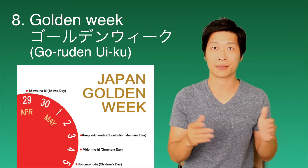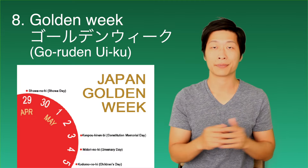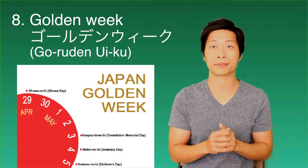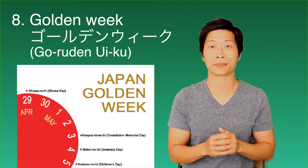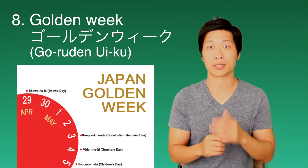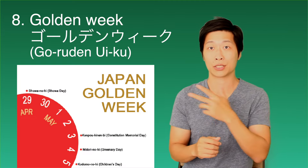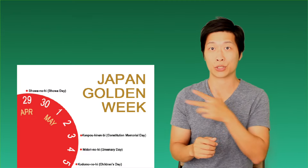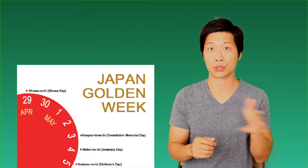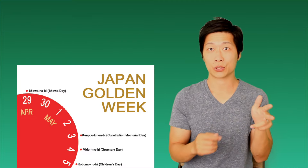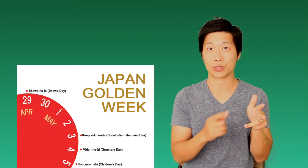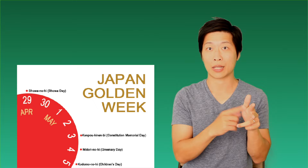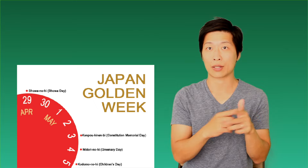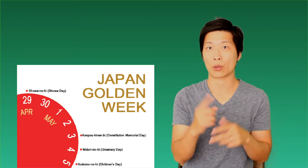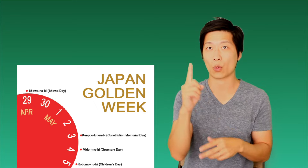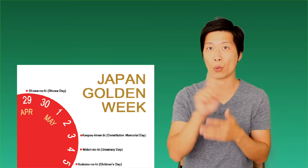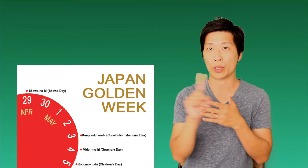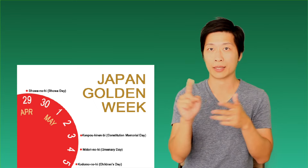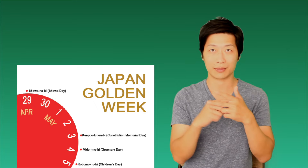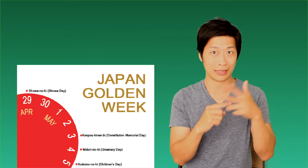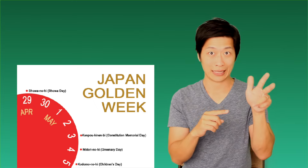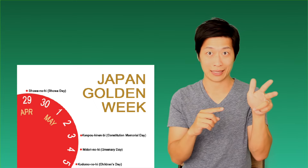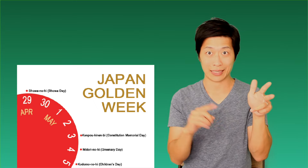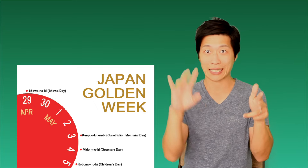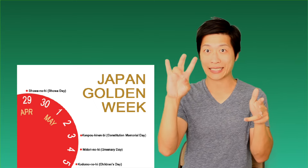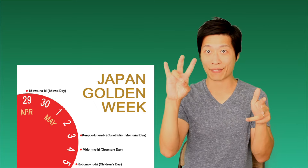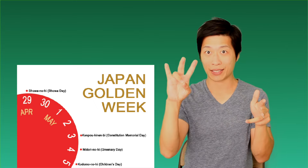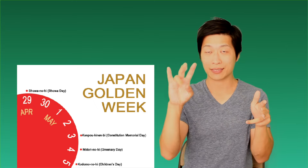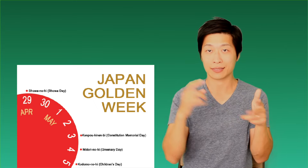So you have one week or about